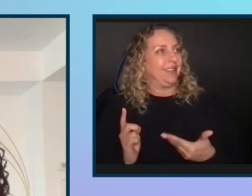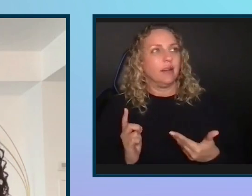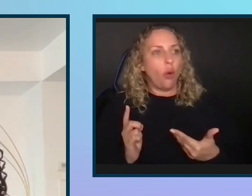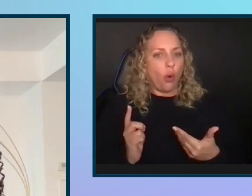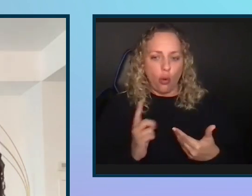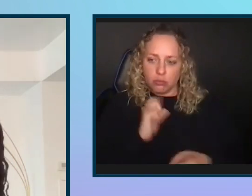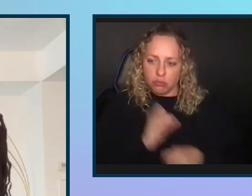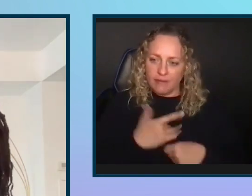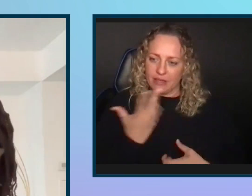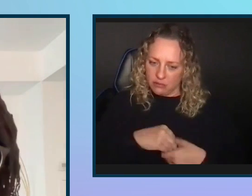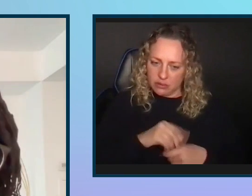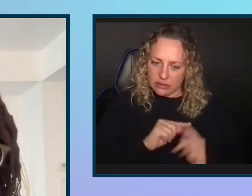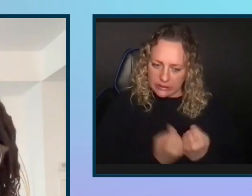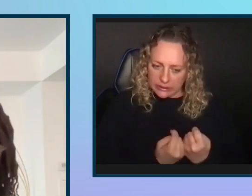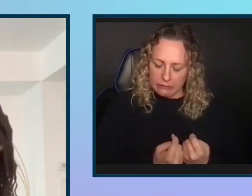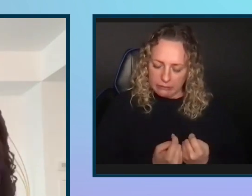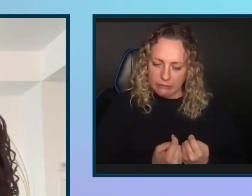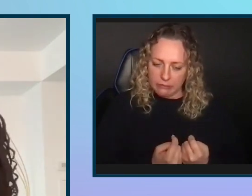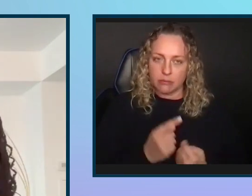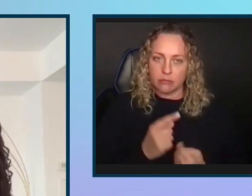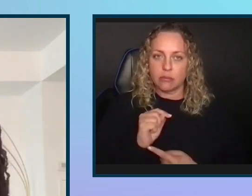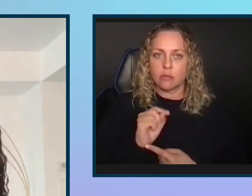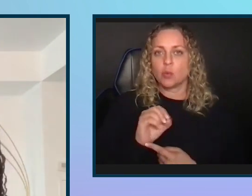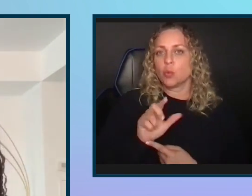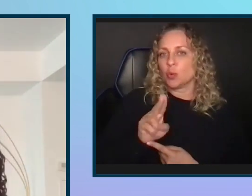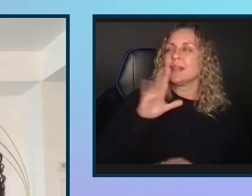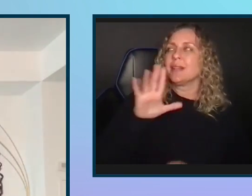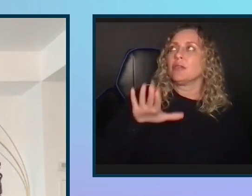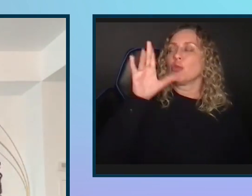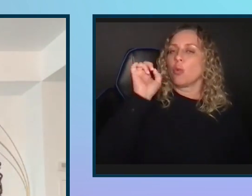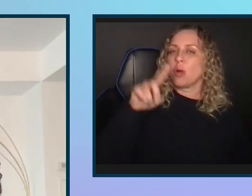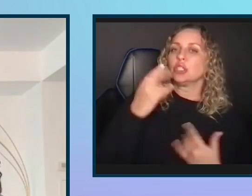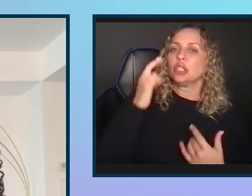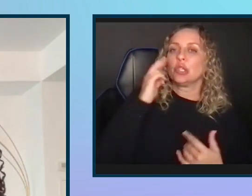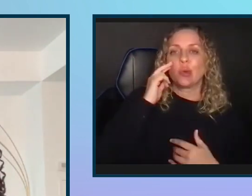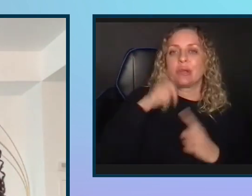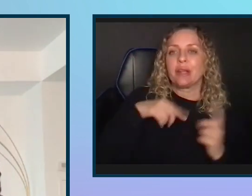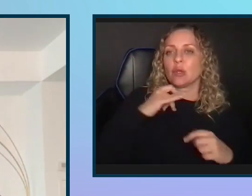That's a really great question. As someone who's neurodivergent myself, sometimes navigating accommodation at work